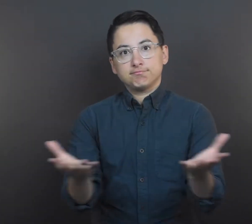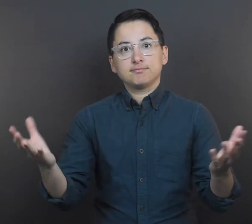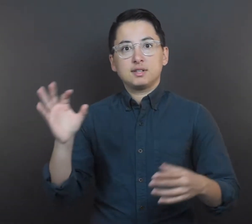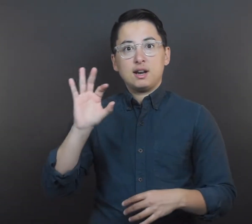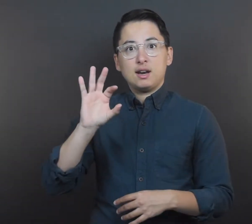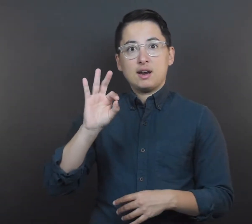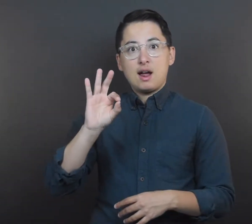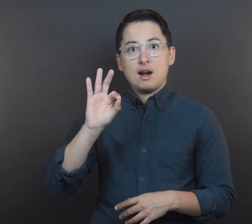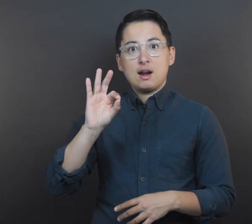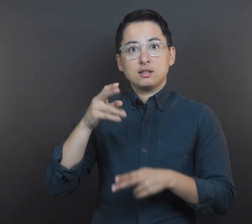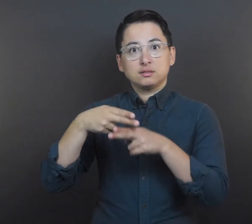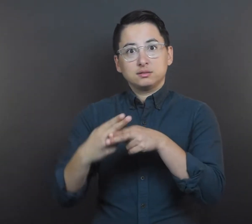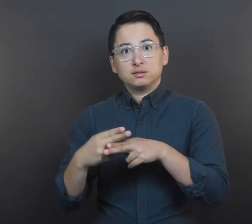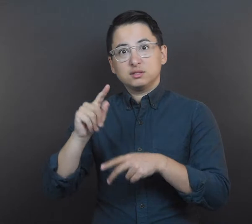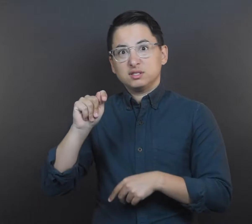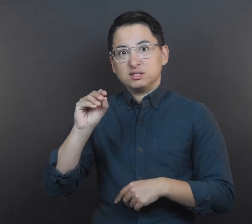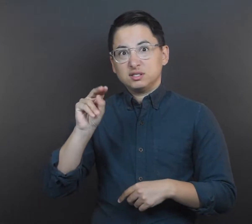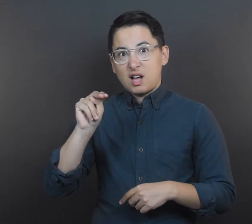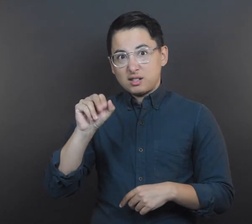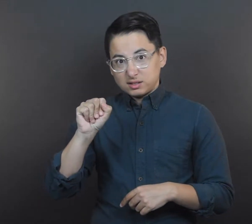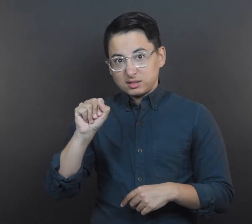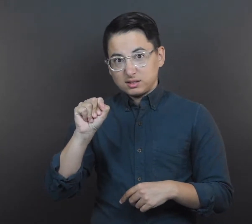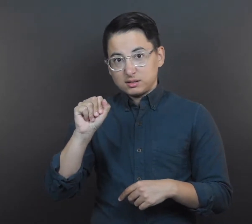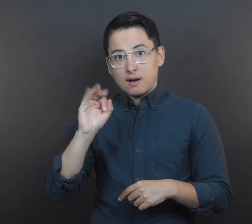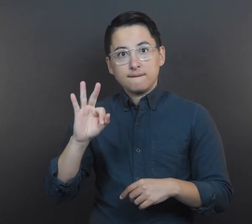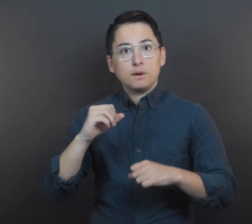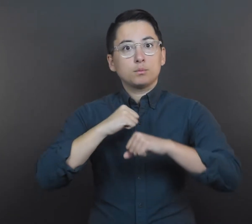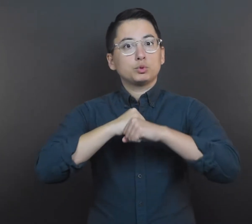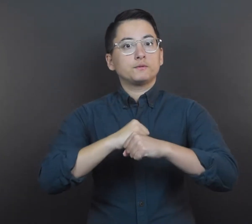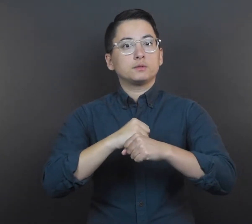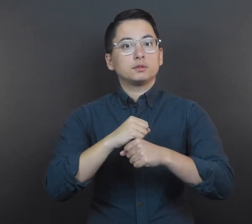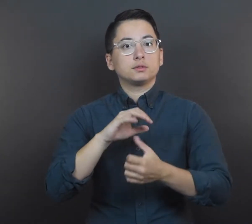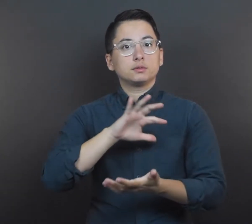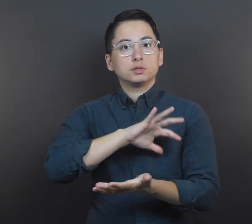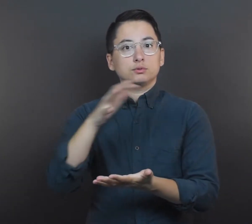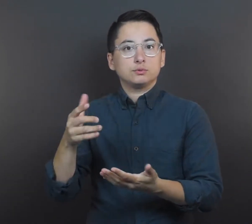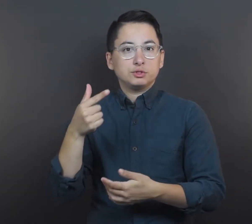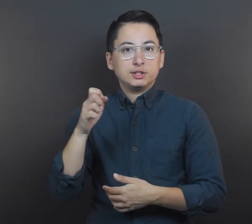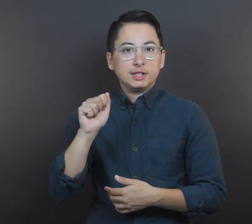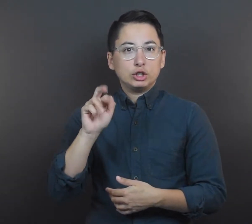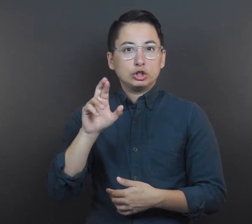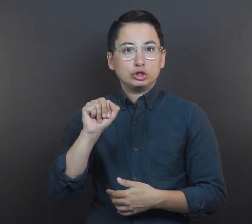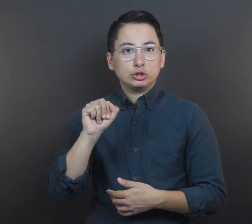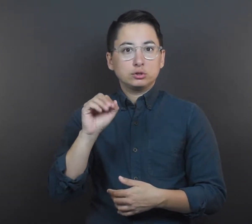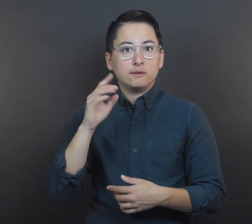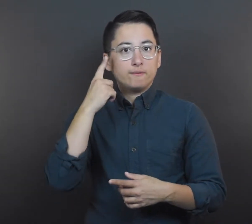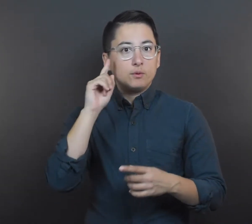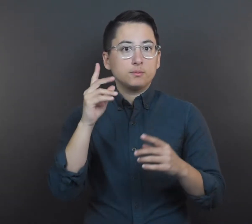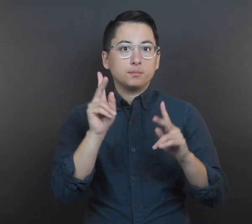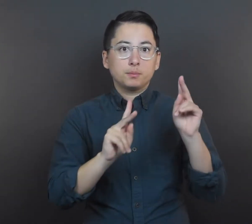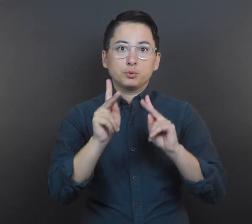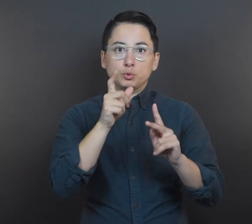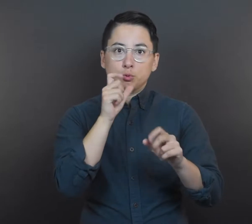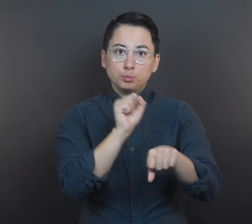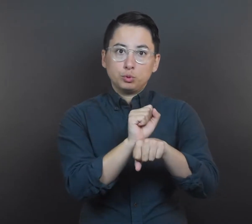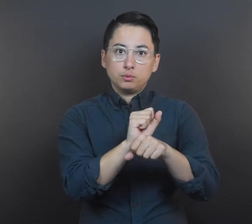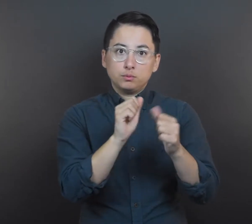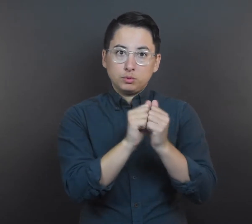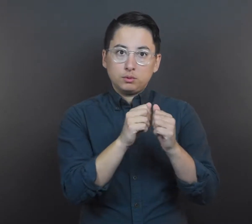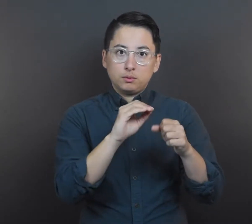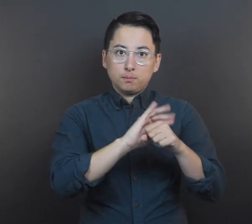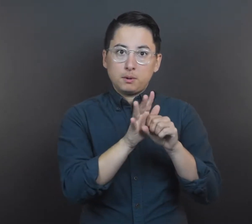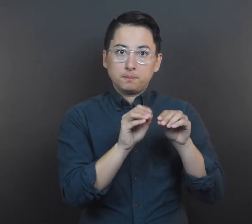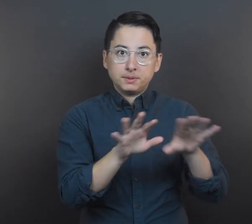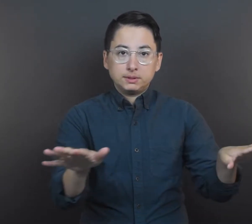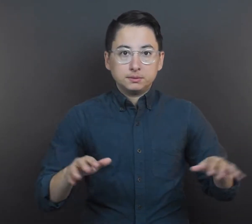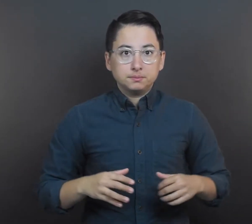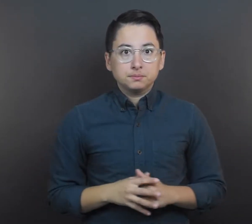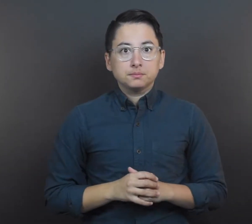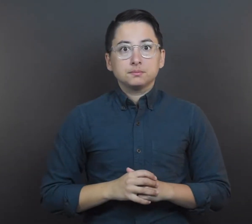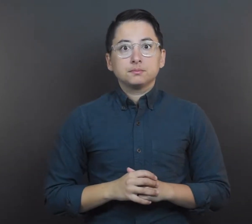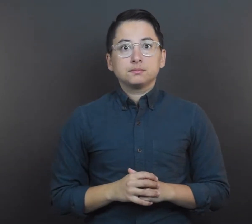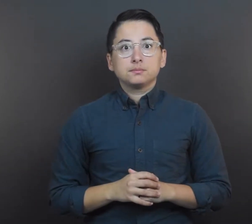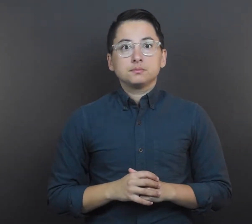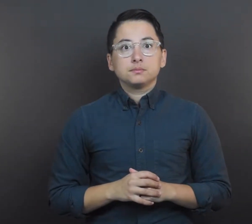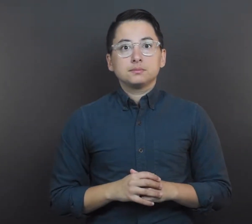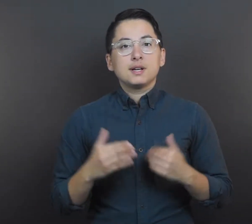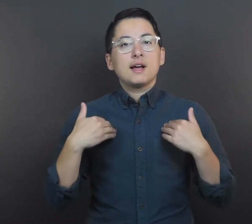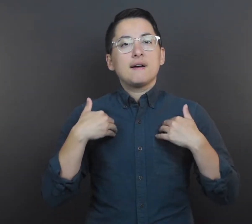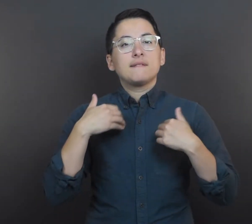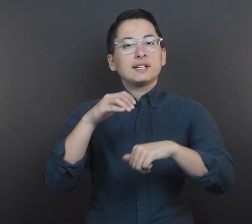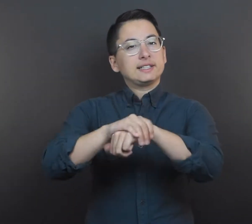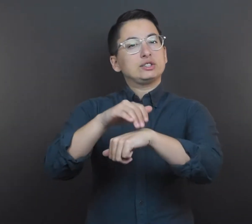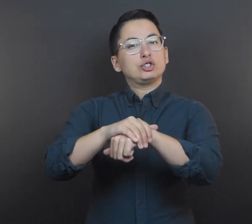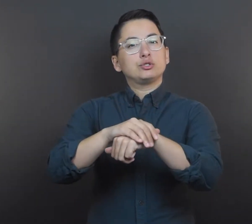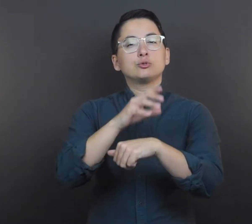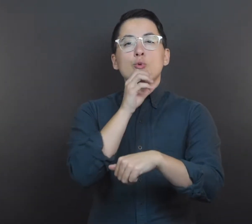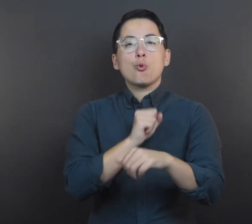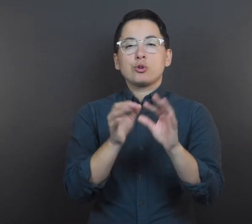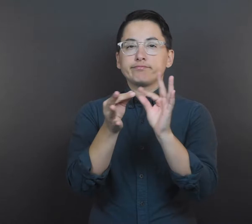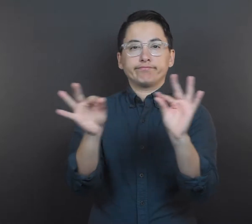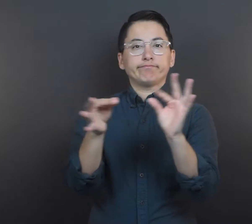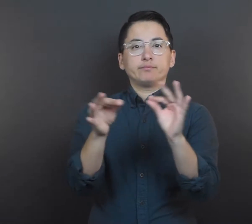CDC Shares 9 Tons of Protective Gear With Responders